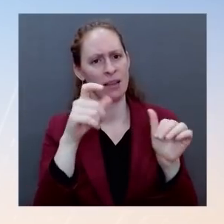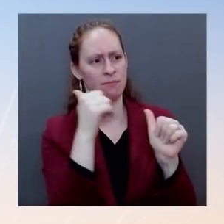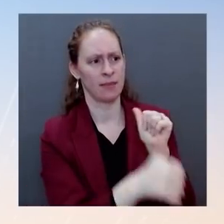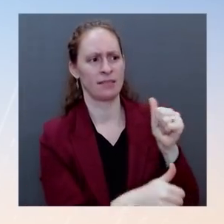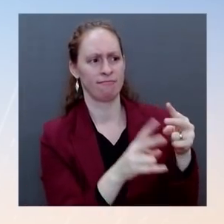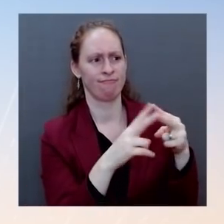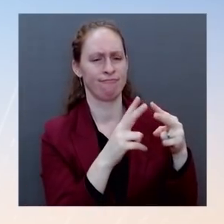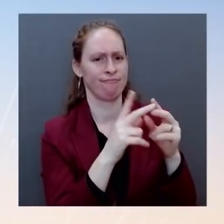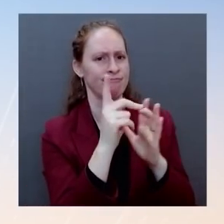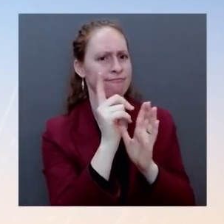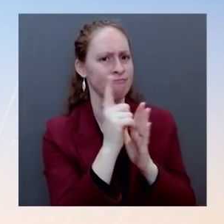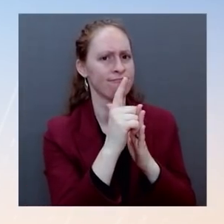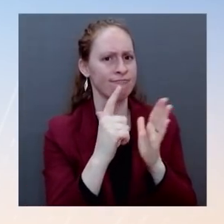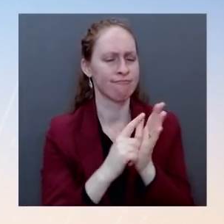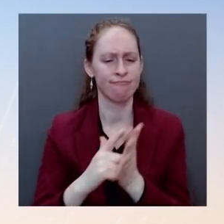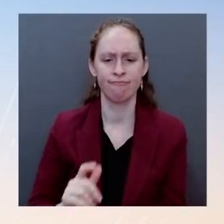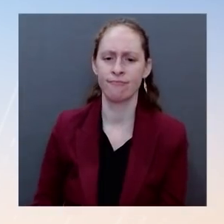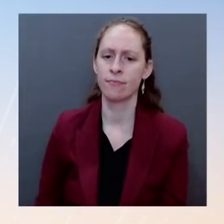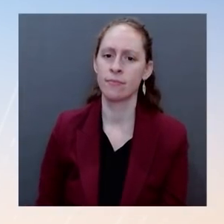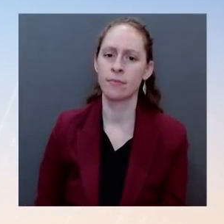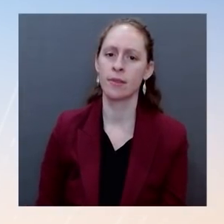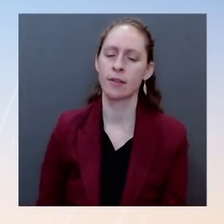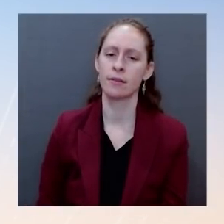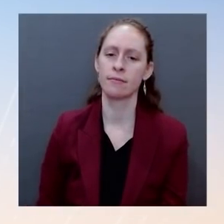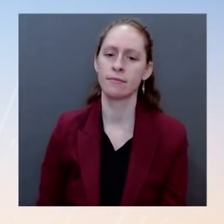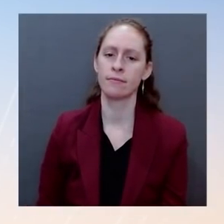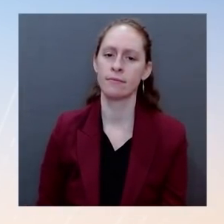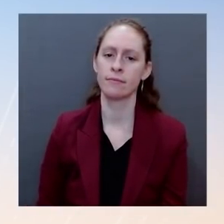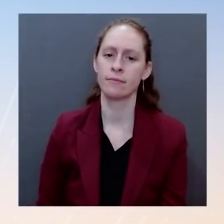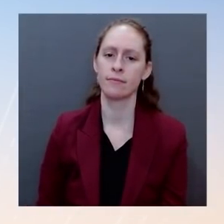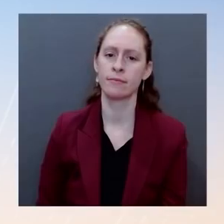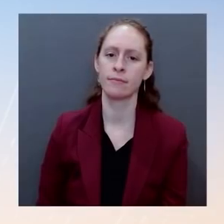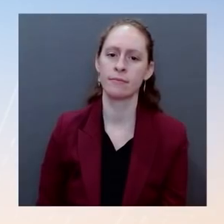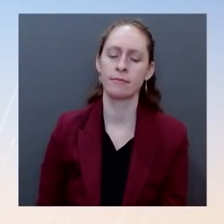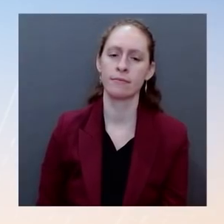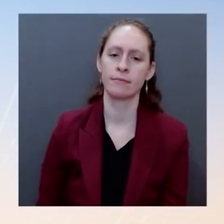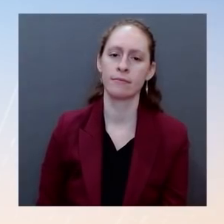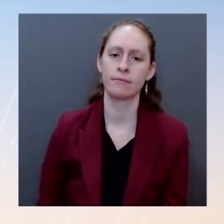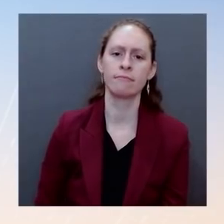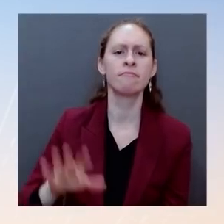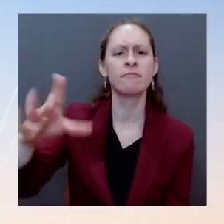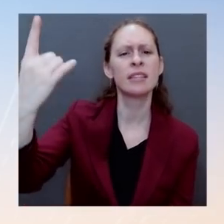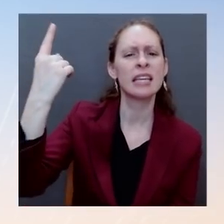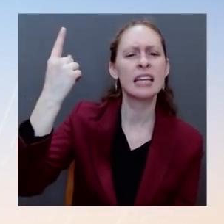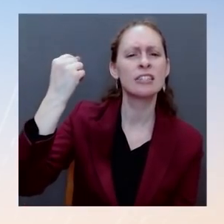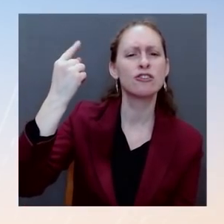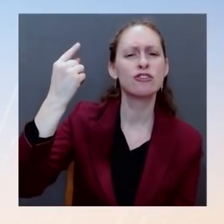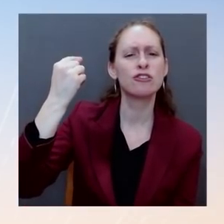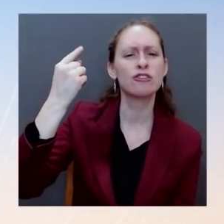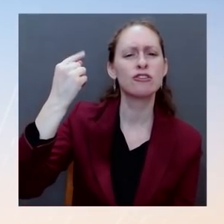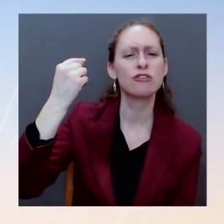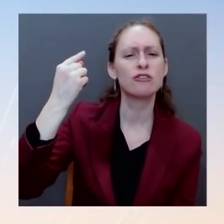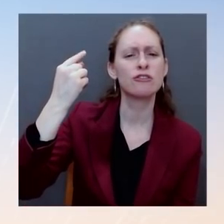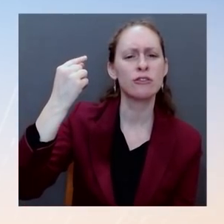thousands of researchers and scientists. And when we were there, we met a homeowner. He lost his house to Hurricane Ida.